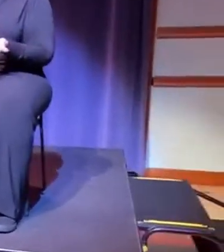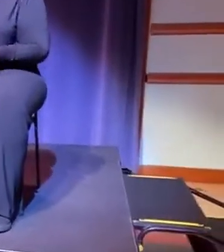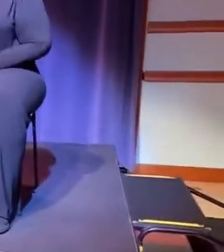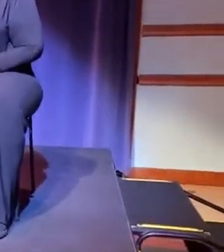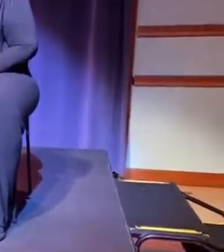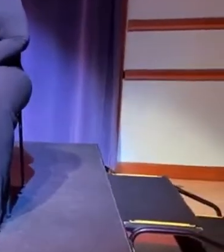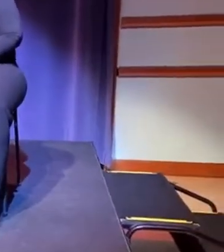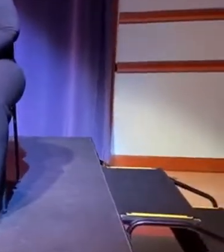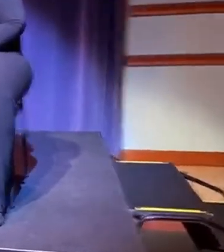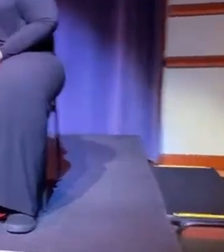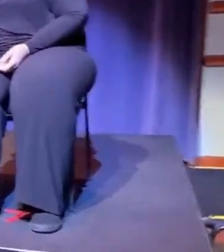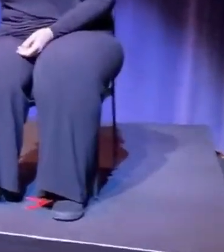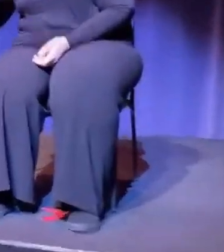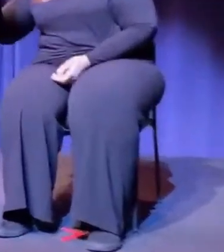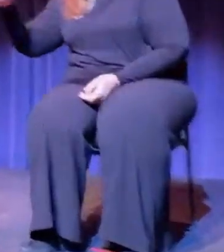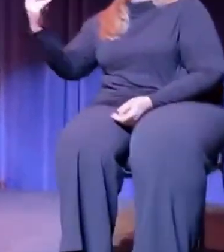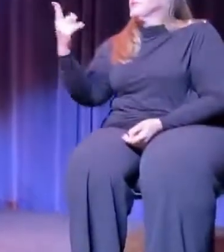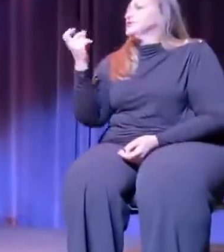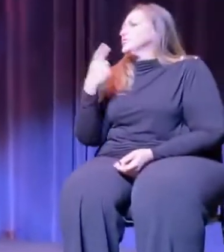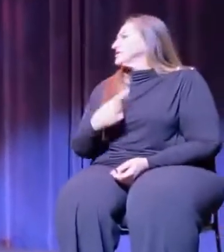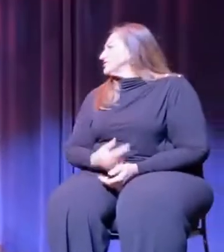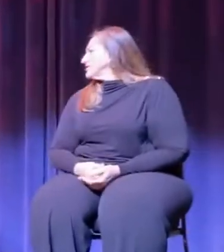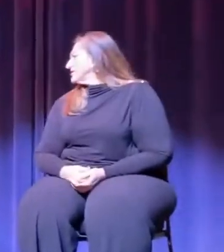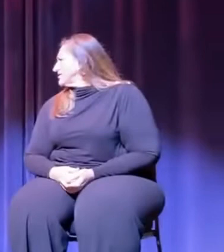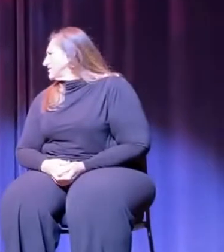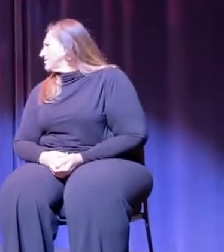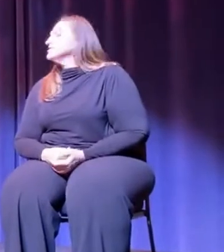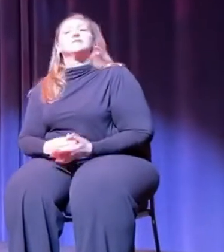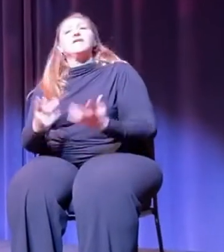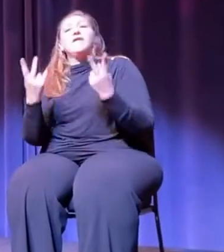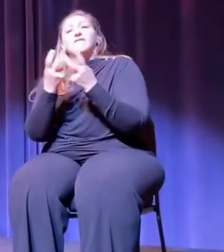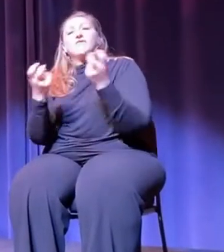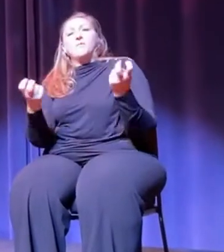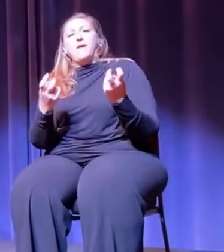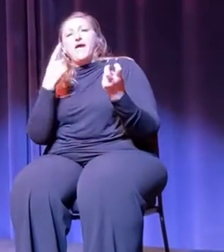All right, so the first question is for my panelists and for us.